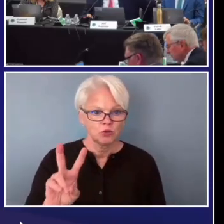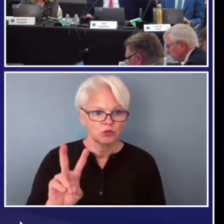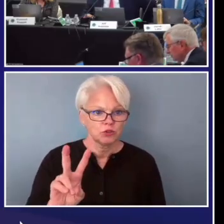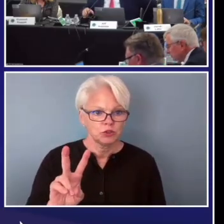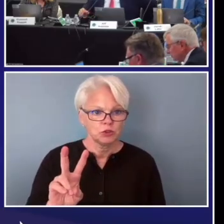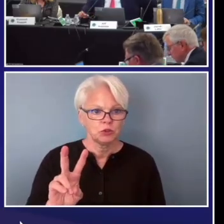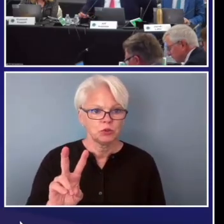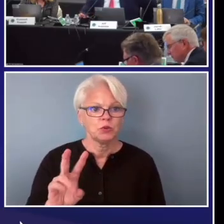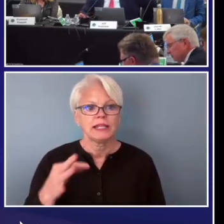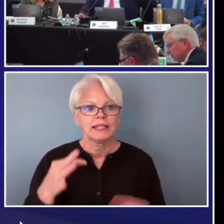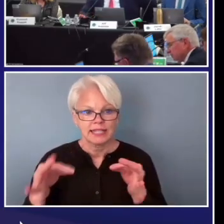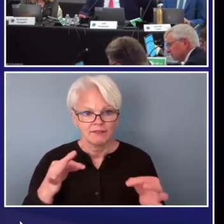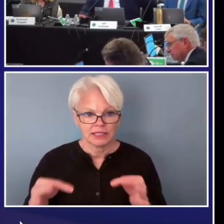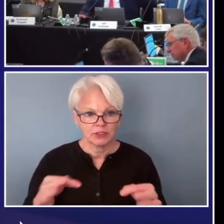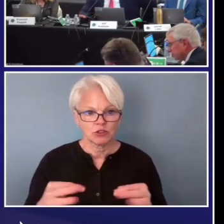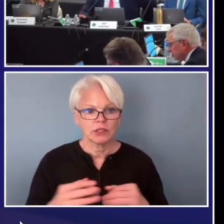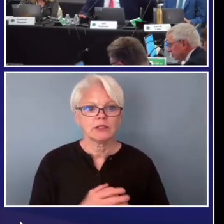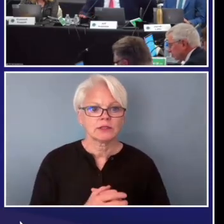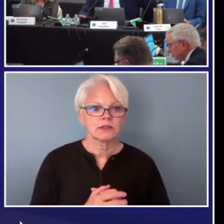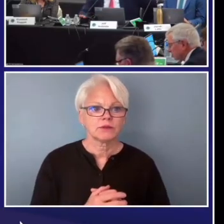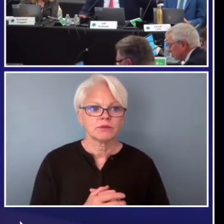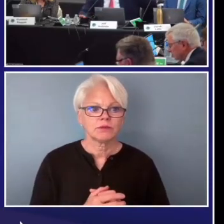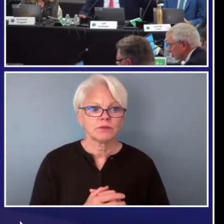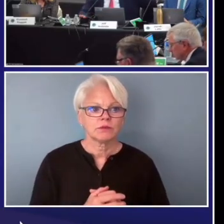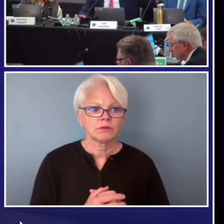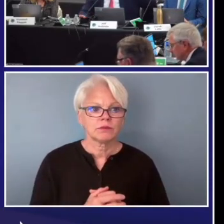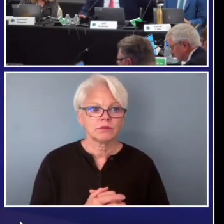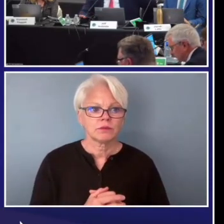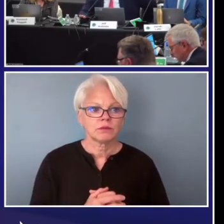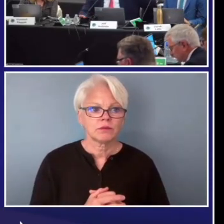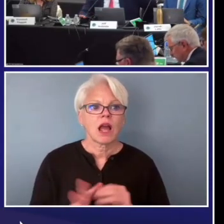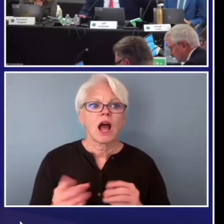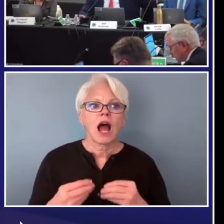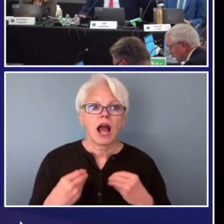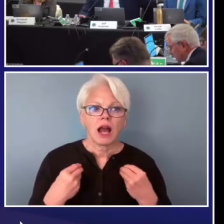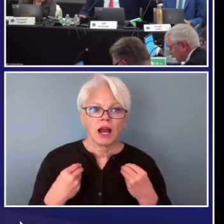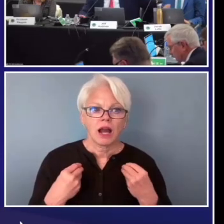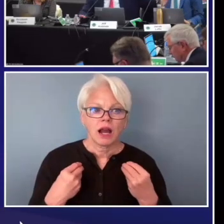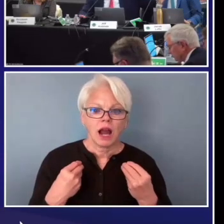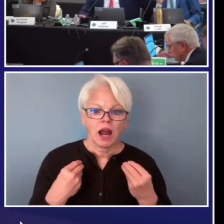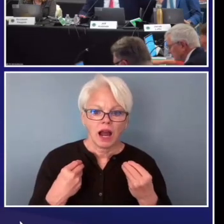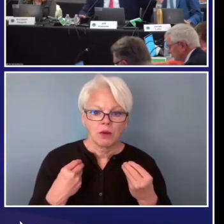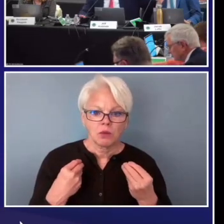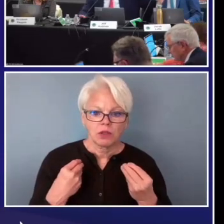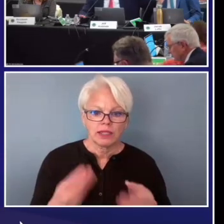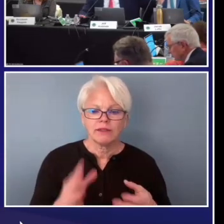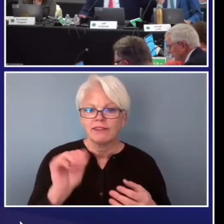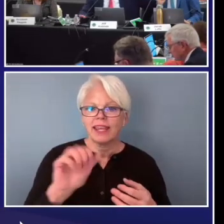Um, and I'll give AD the chance to find the typo and uh, since